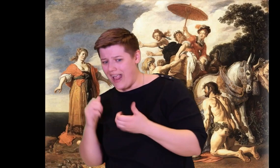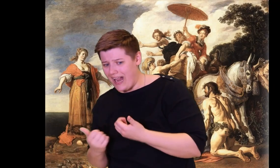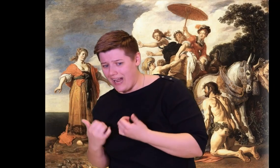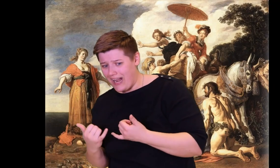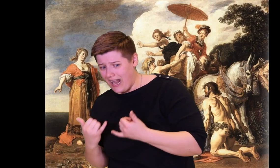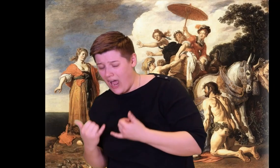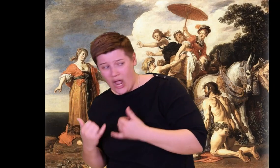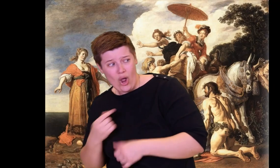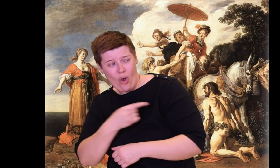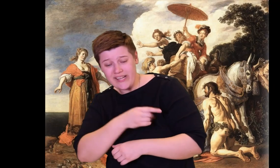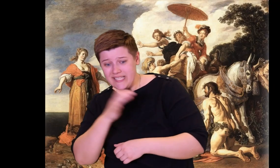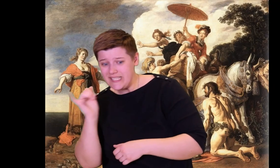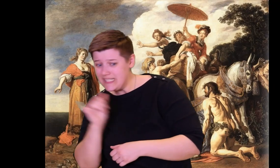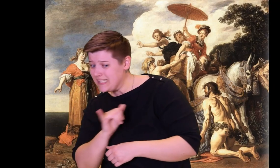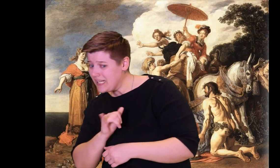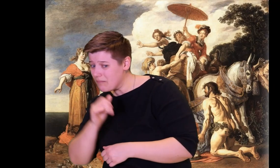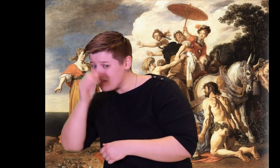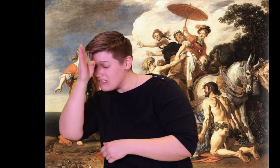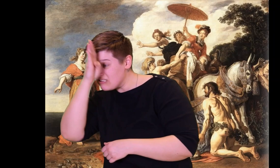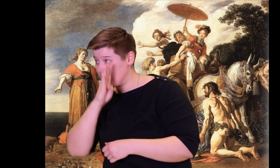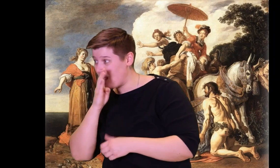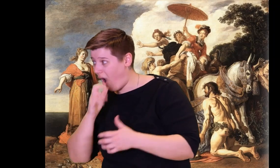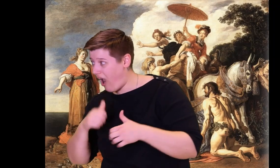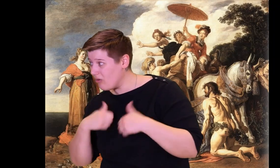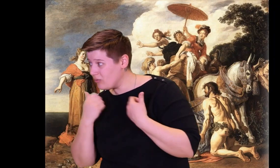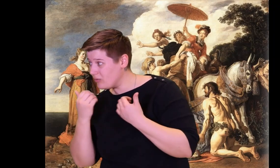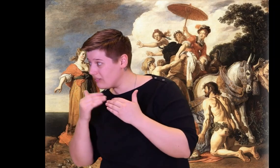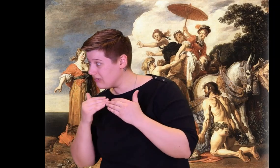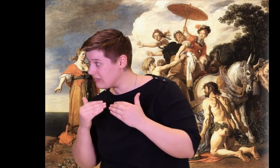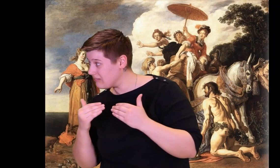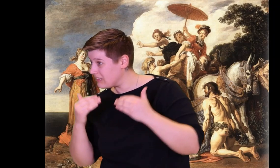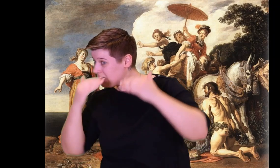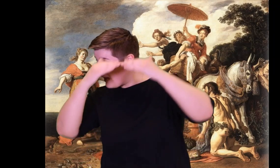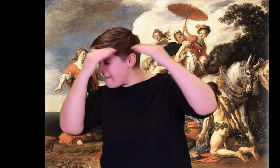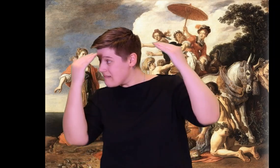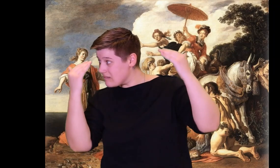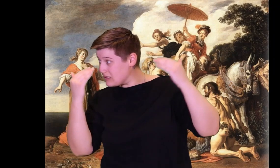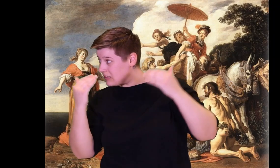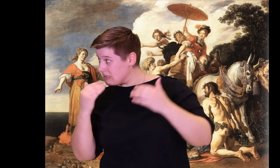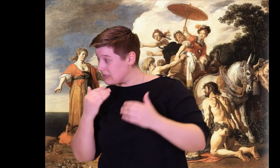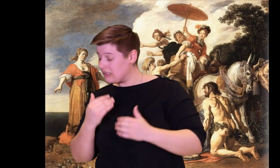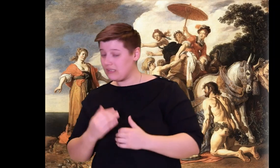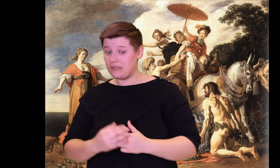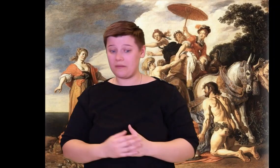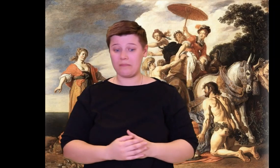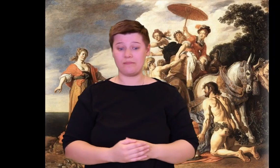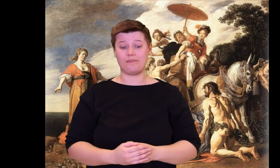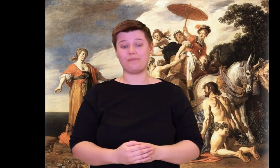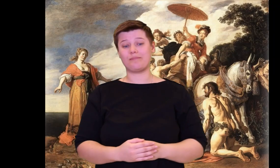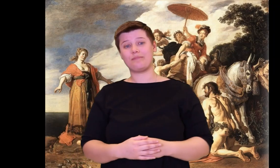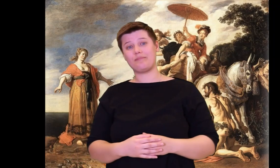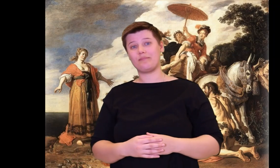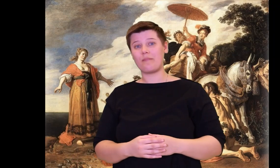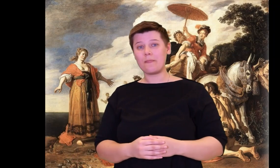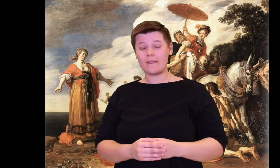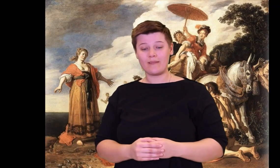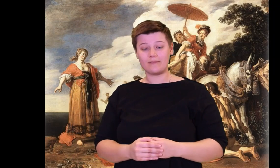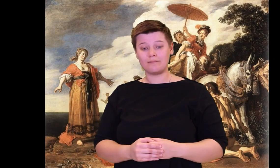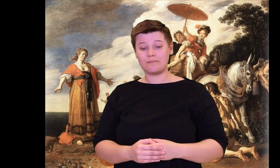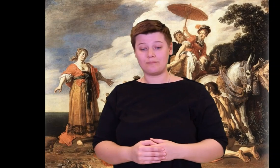Before, he looked so poor and unrefined; now he is like a god that lives in heaven.